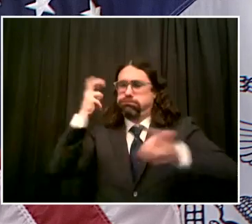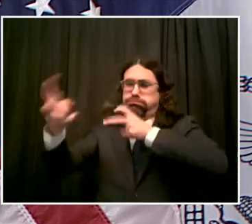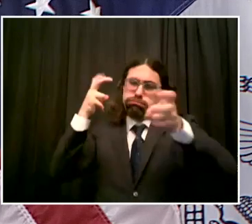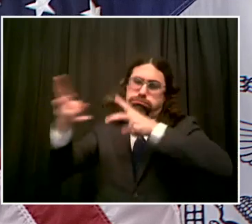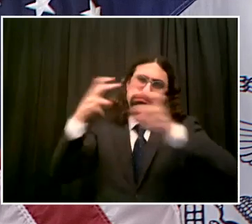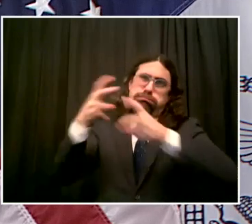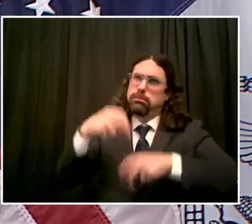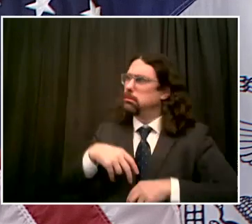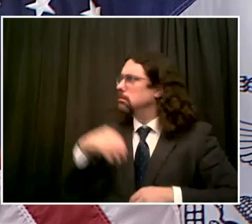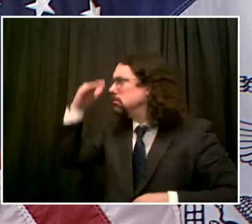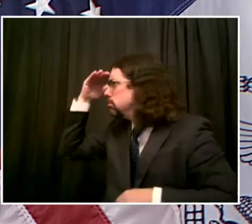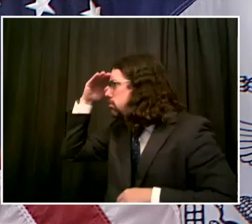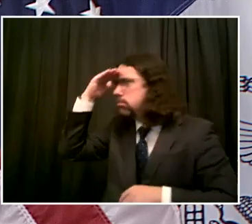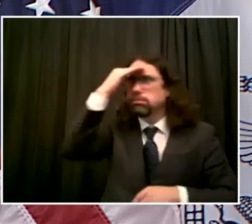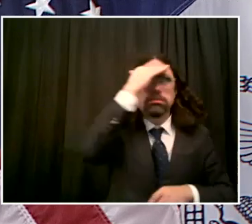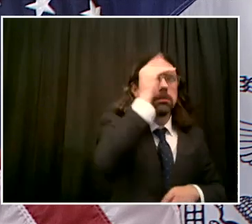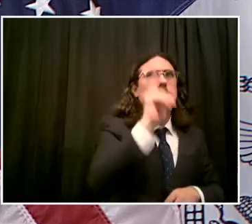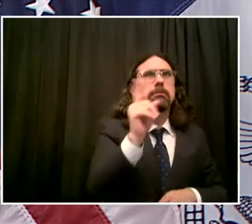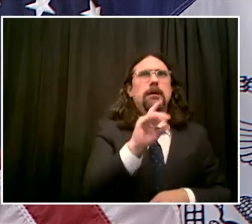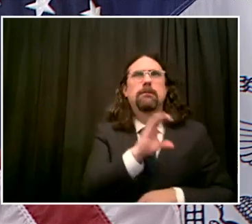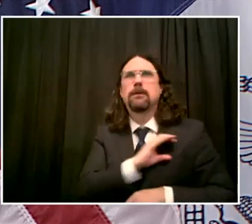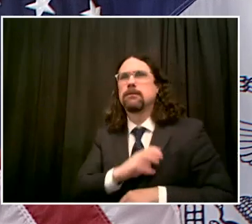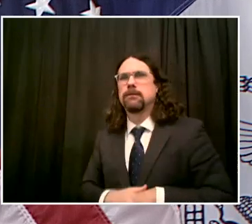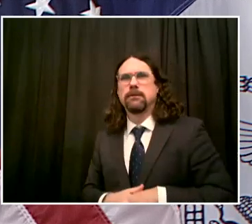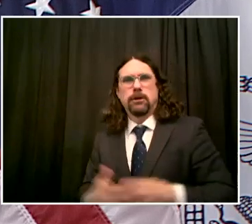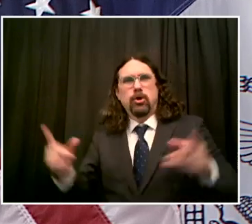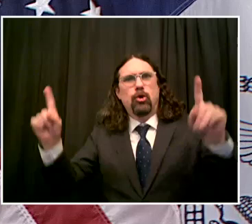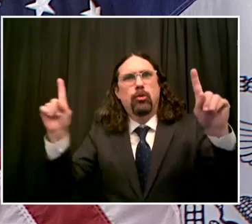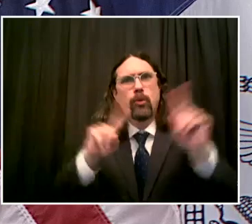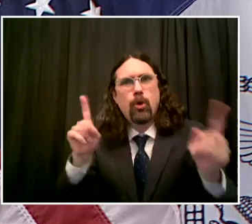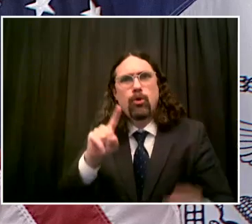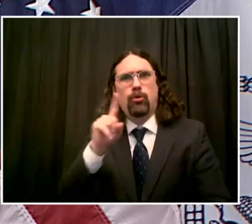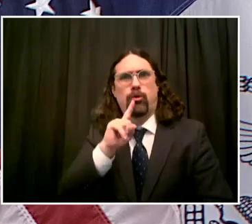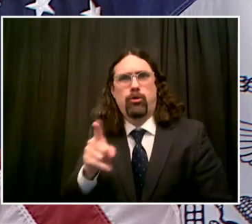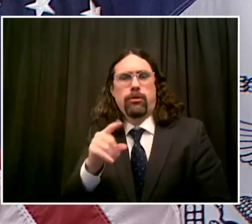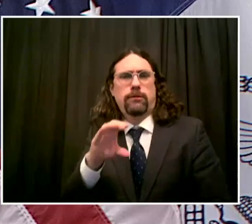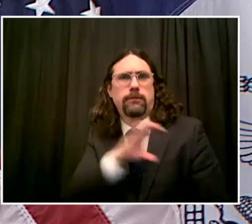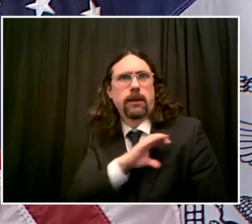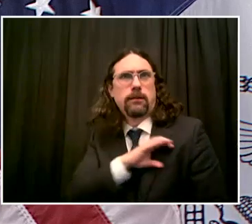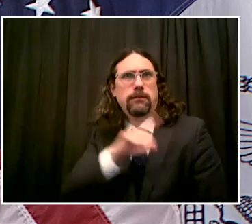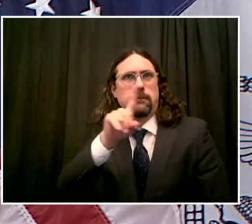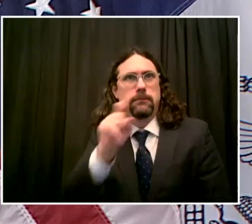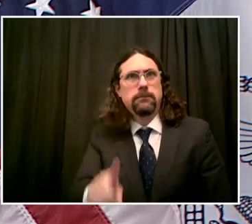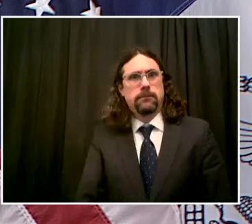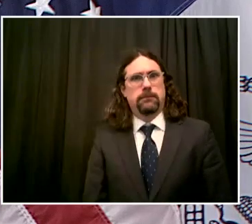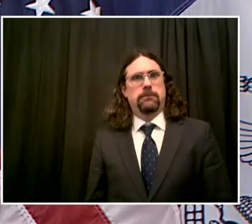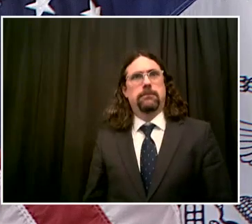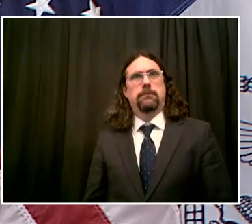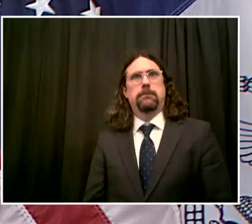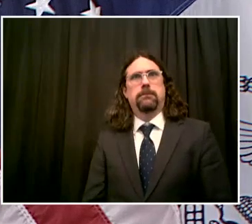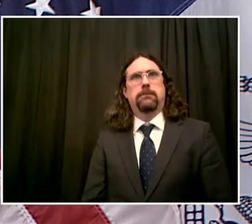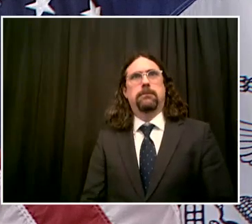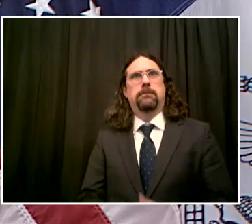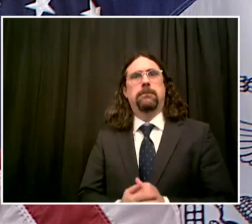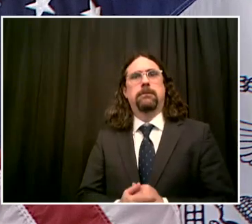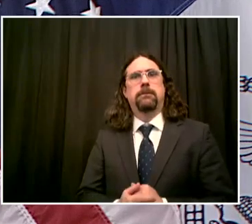SORRY.